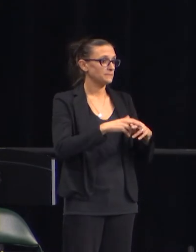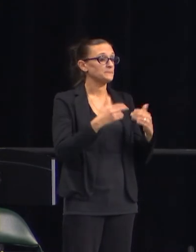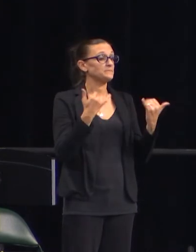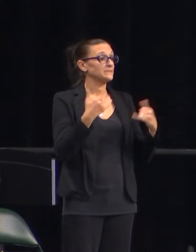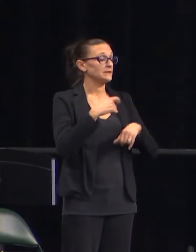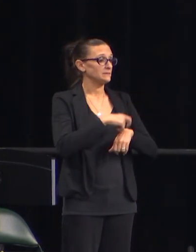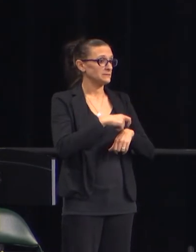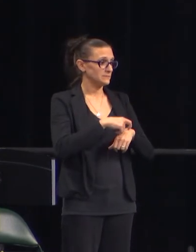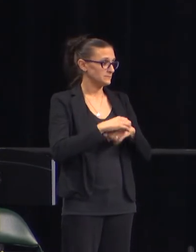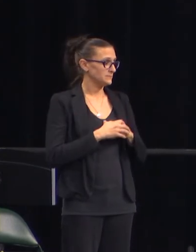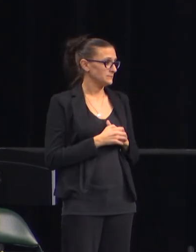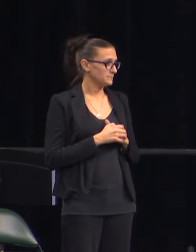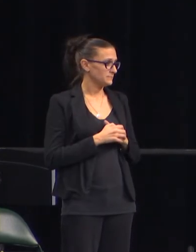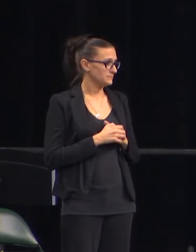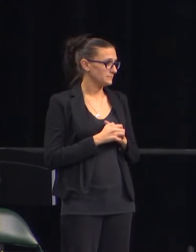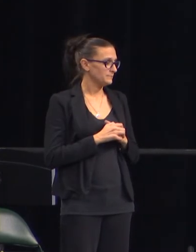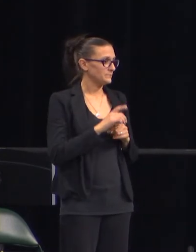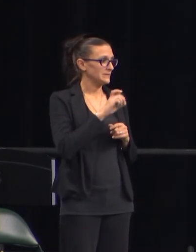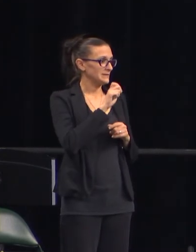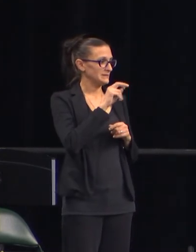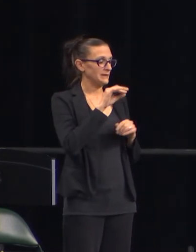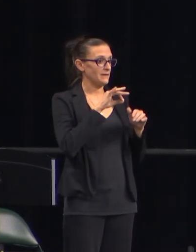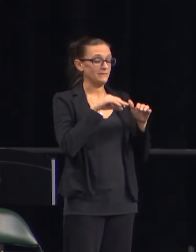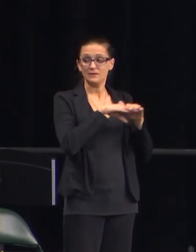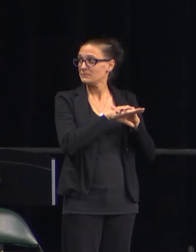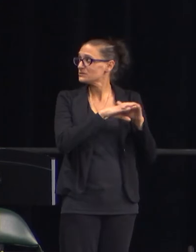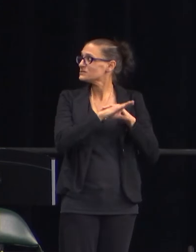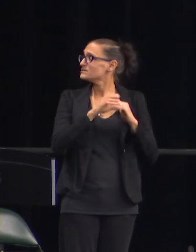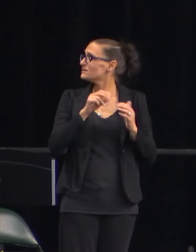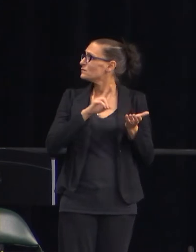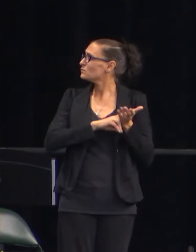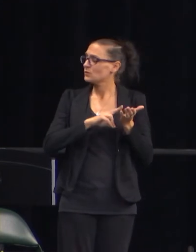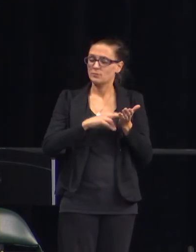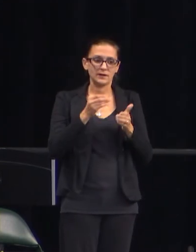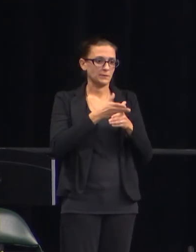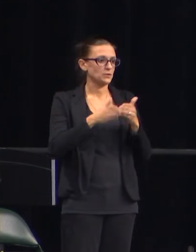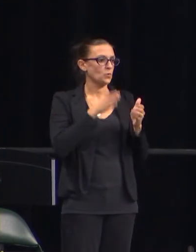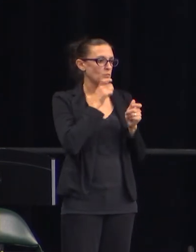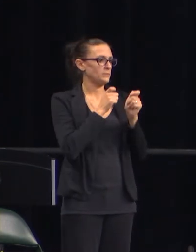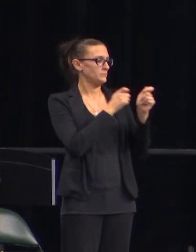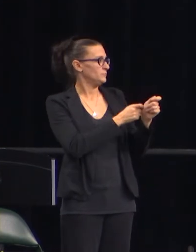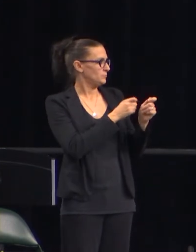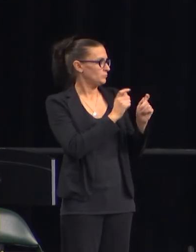Executive Dean of Admissions, Enrollment and Completion will present the graduates.